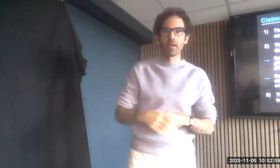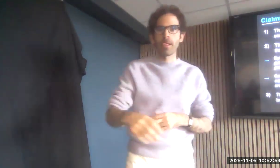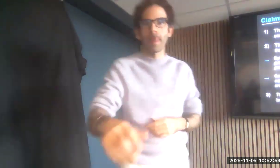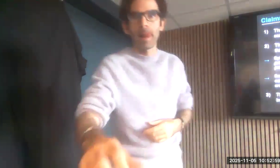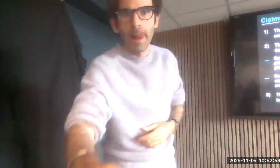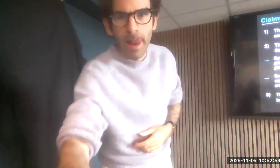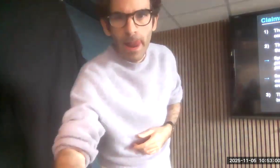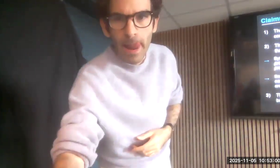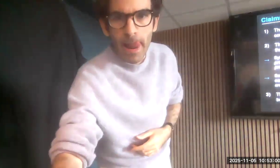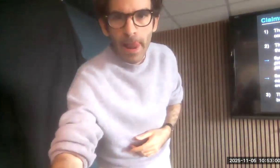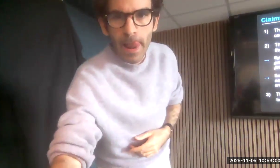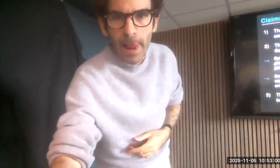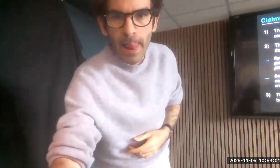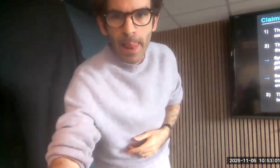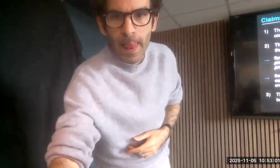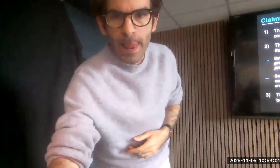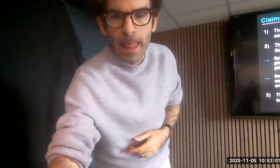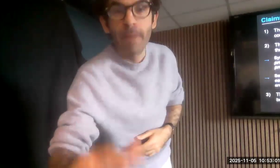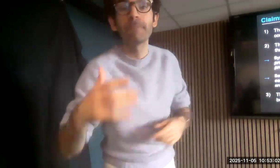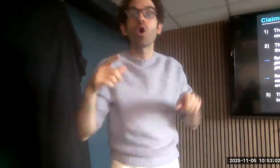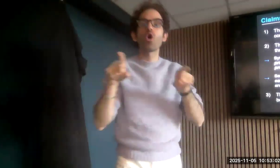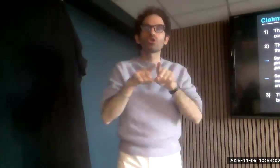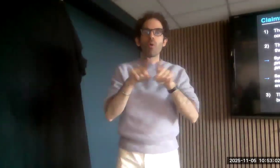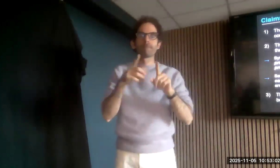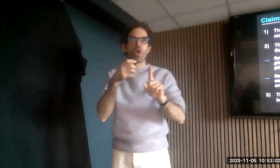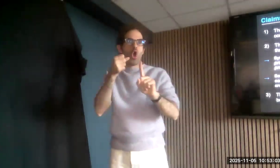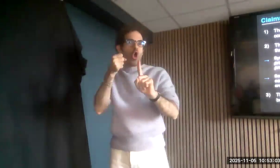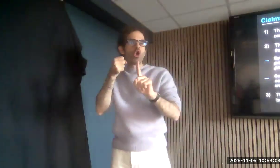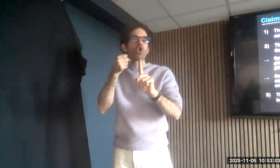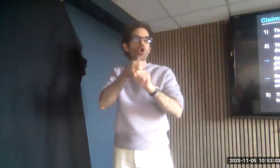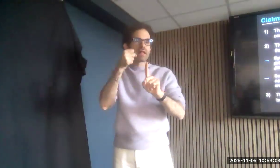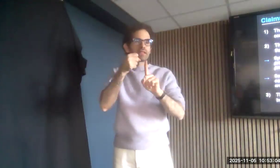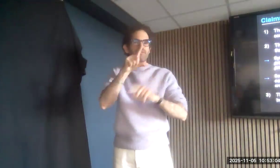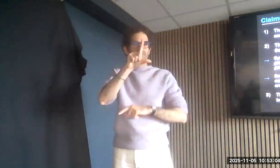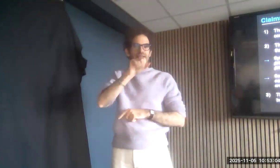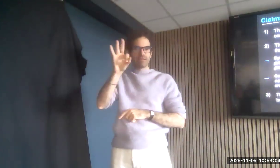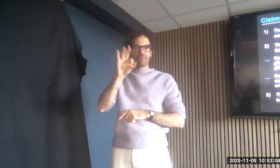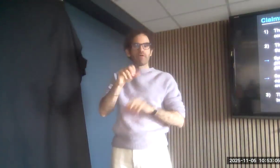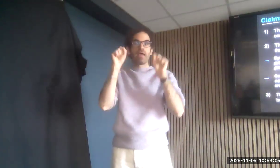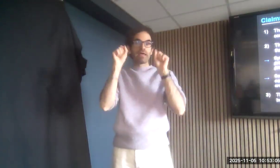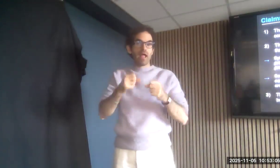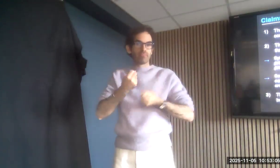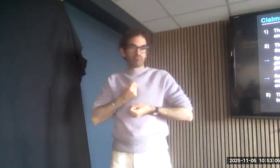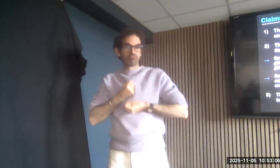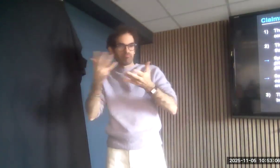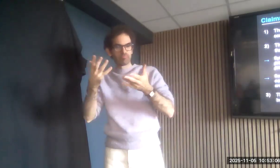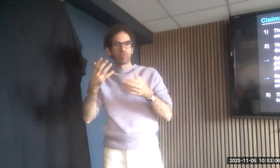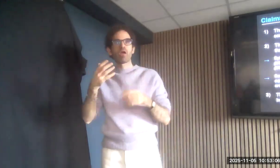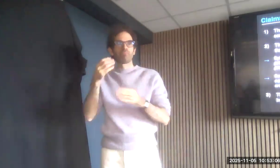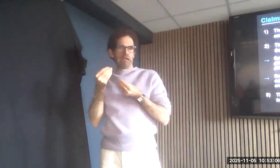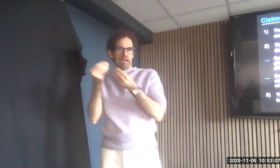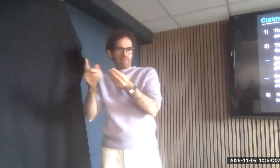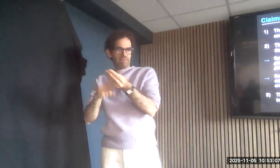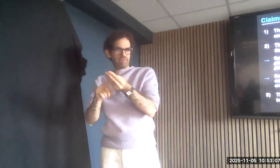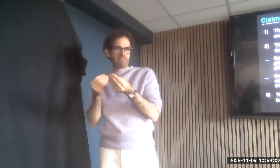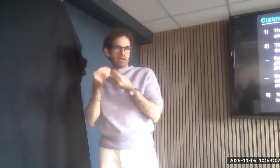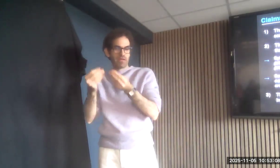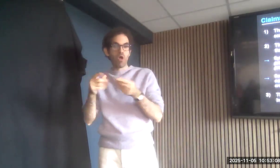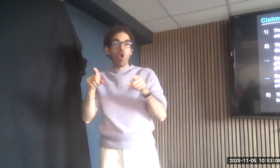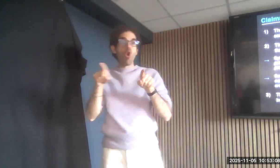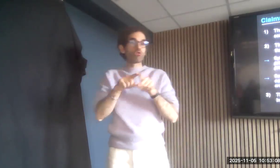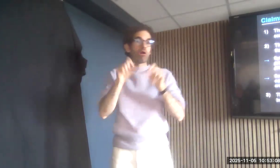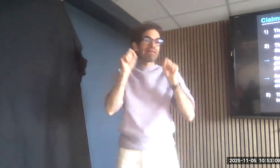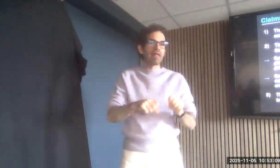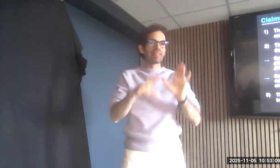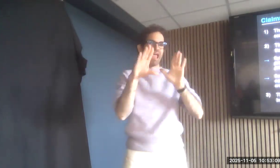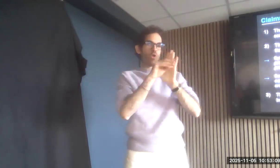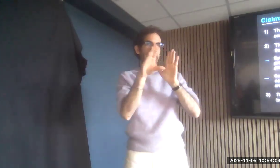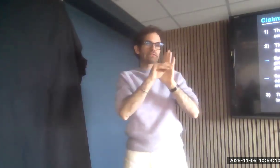So there has been a forking in use.